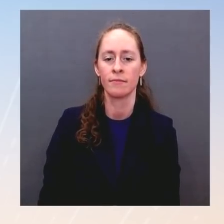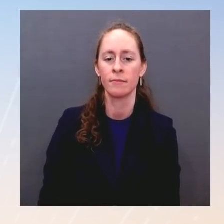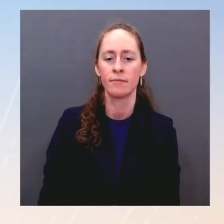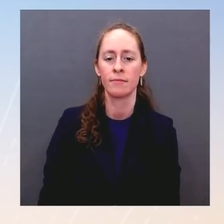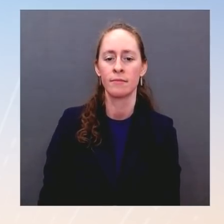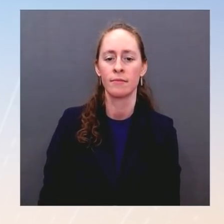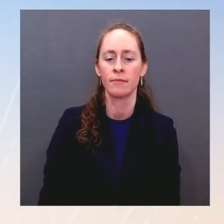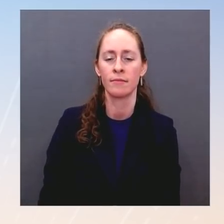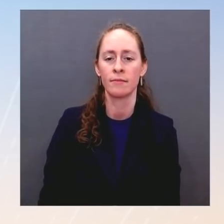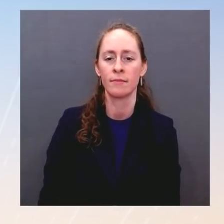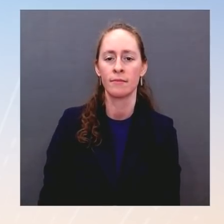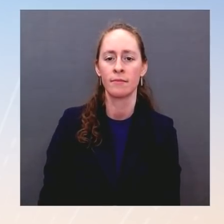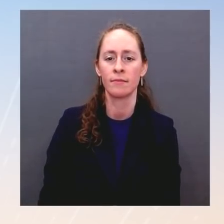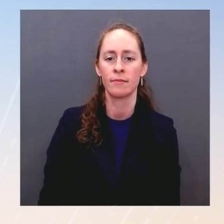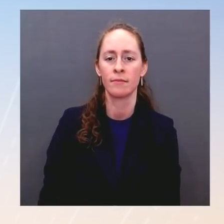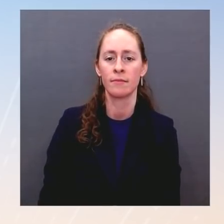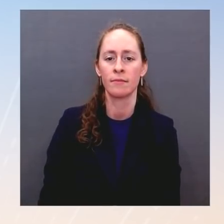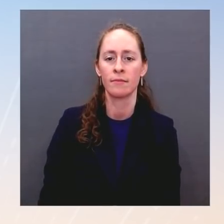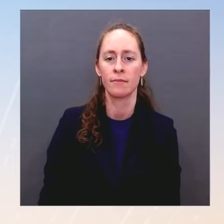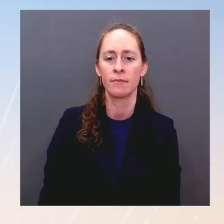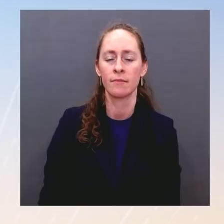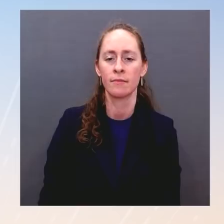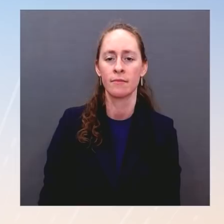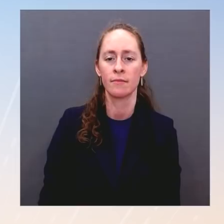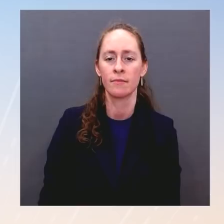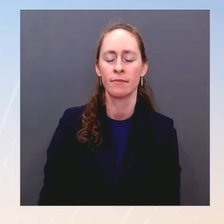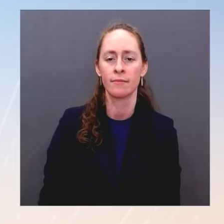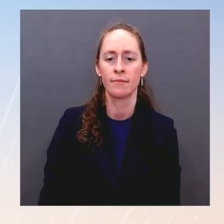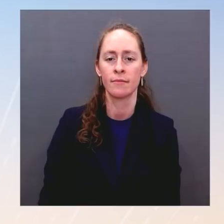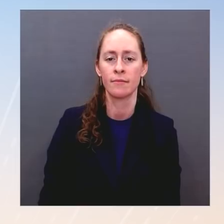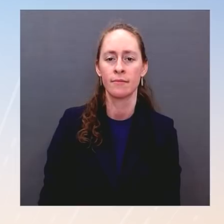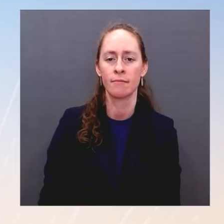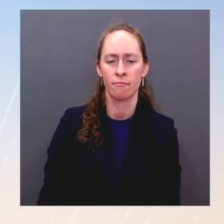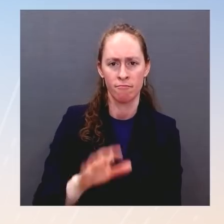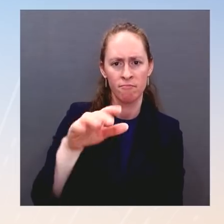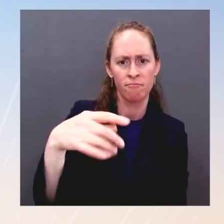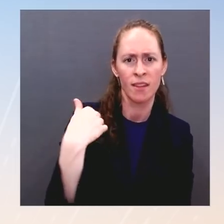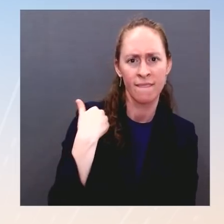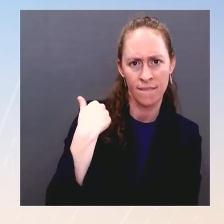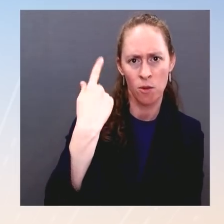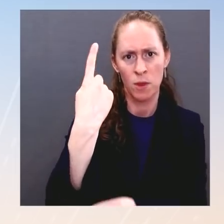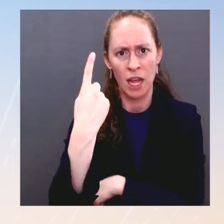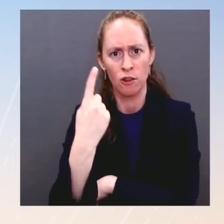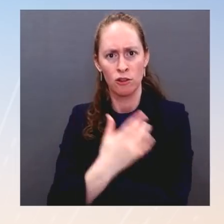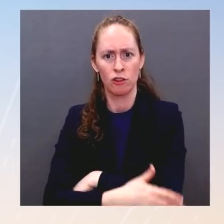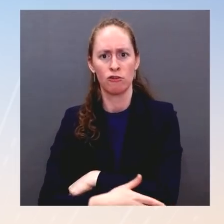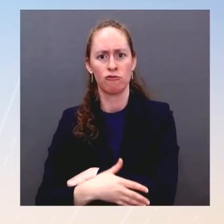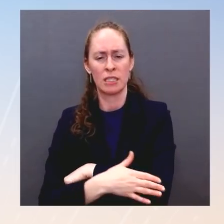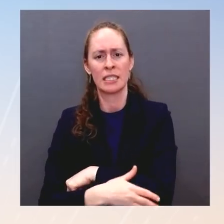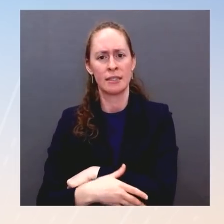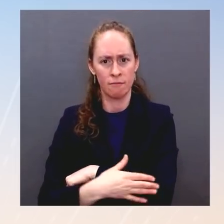that that issue still hasn't been resolved. Is he planning to call -- call Prime Minister Modi? I think Prime Minister Modi